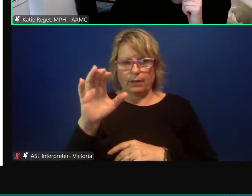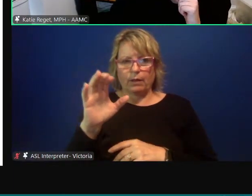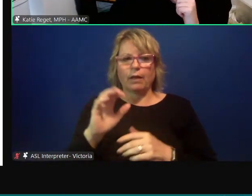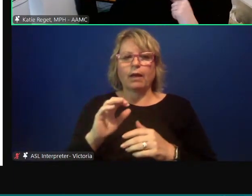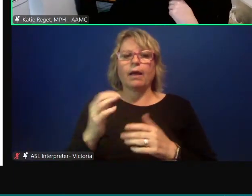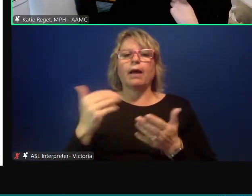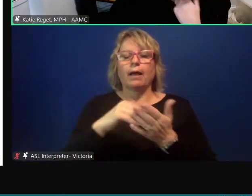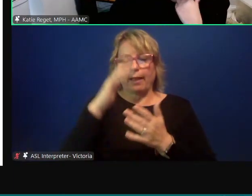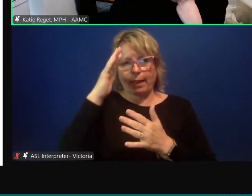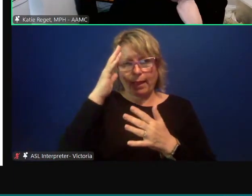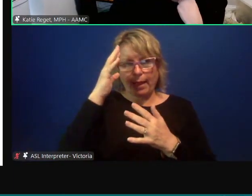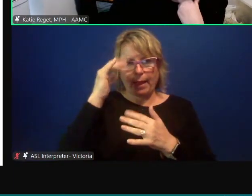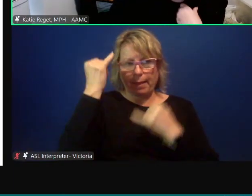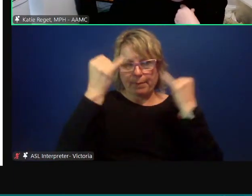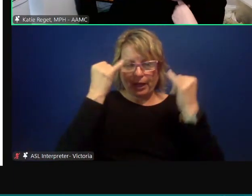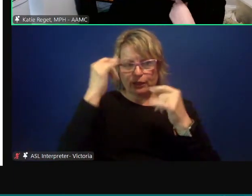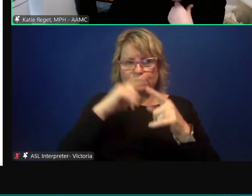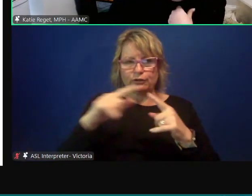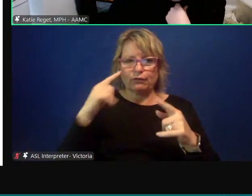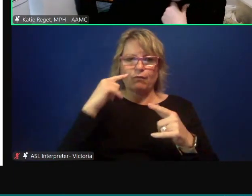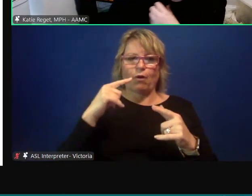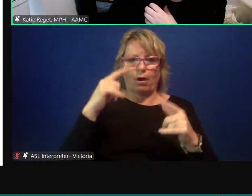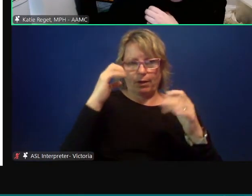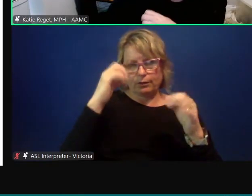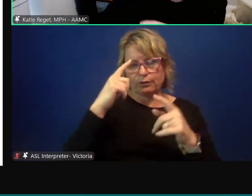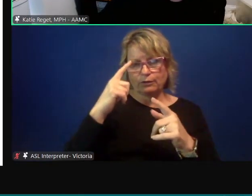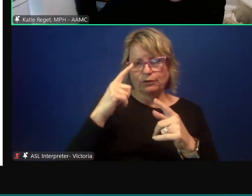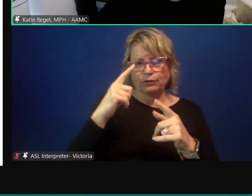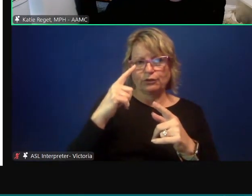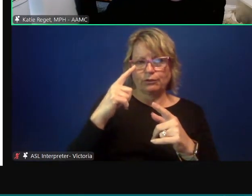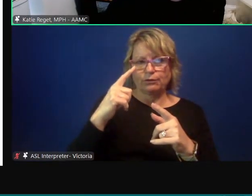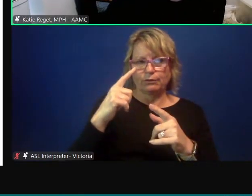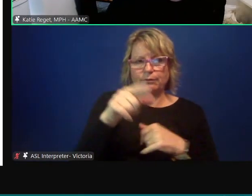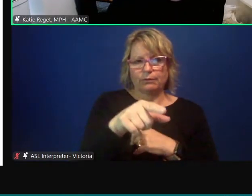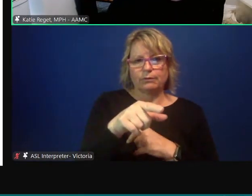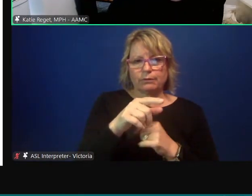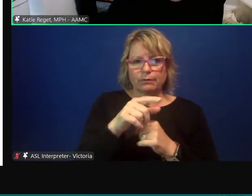for Inclusive Medical Education. Another workshop recording you can take a look at,